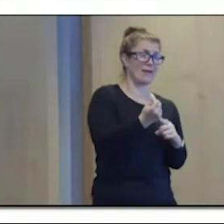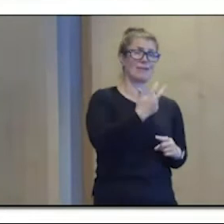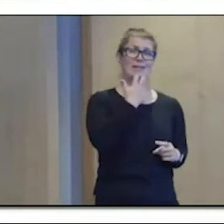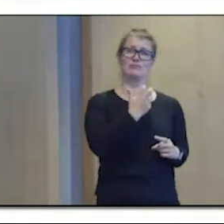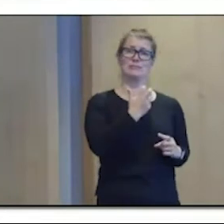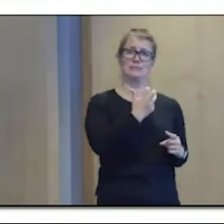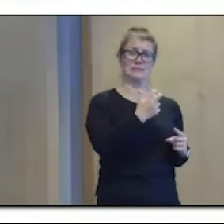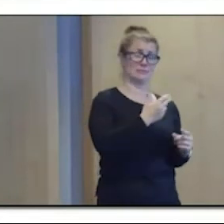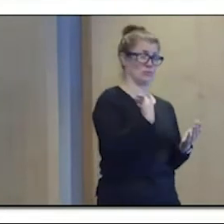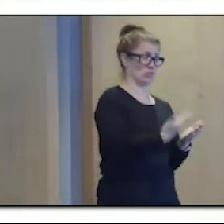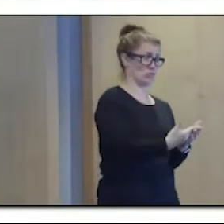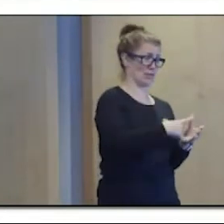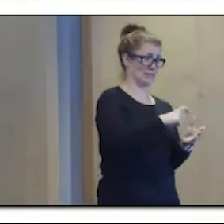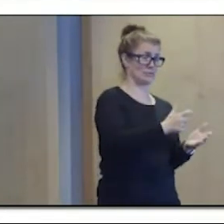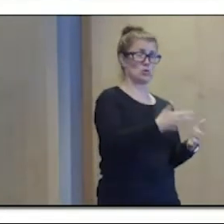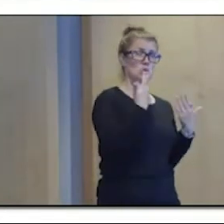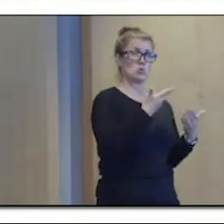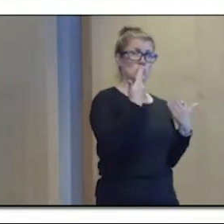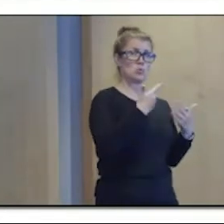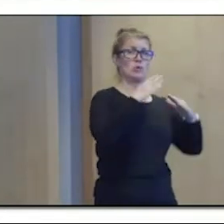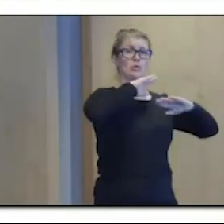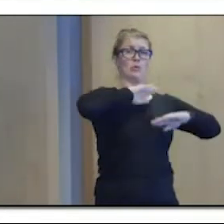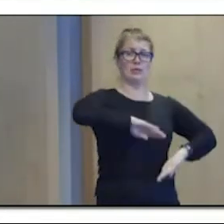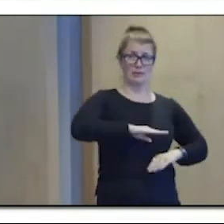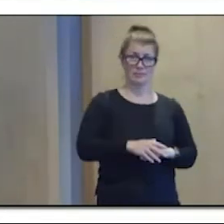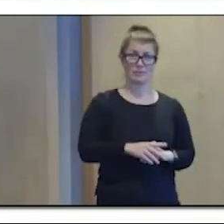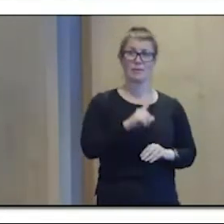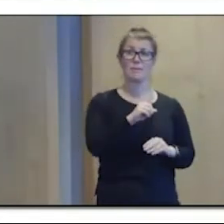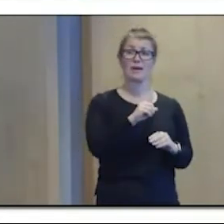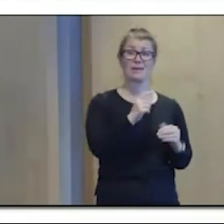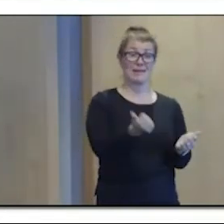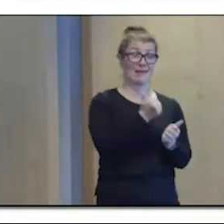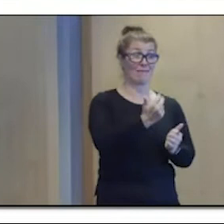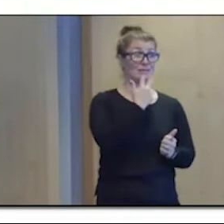There was on the 28th of January enough electricity to meet that demand you can see